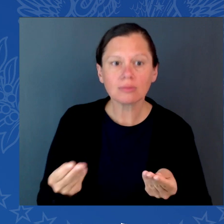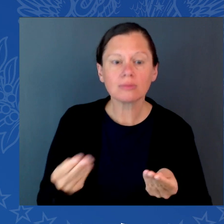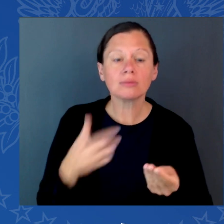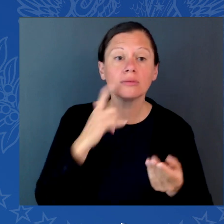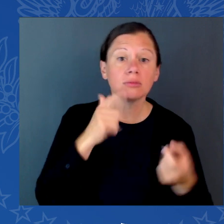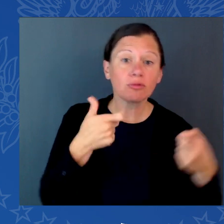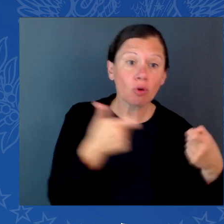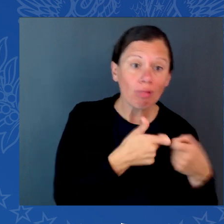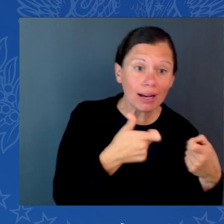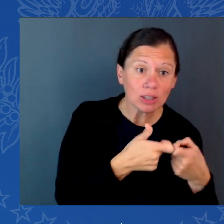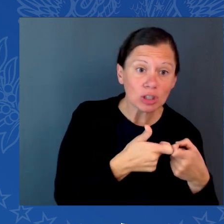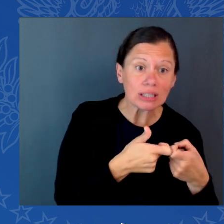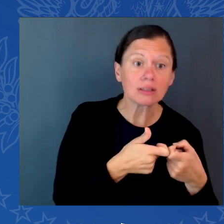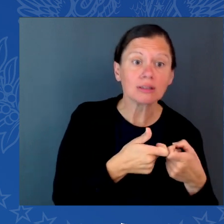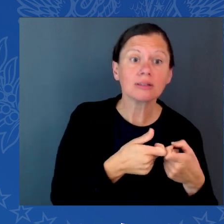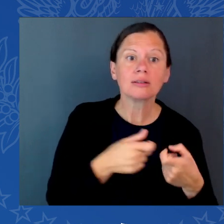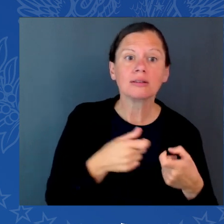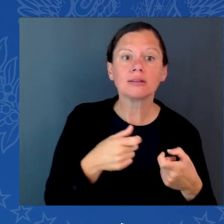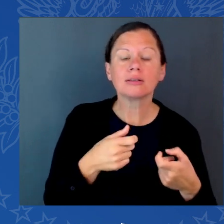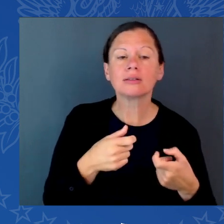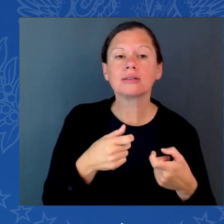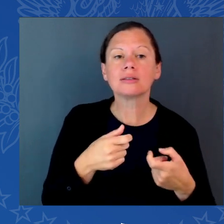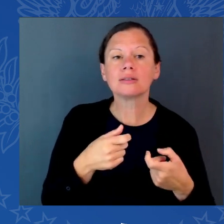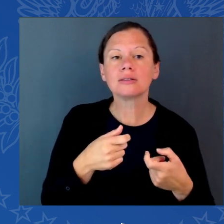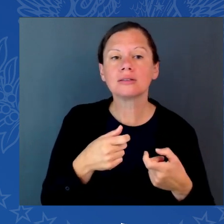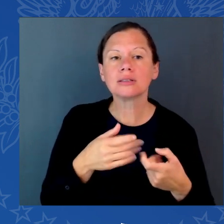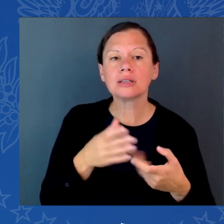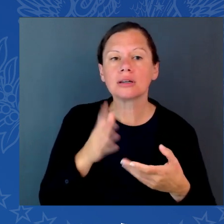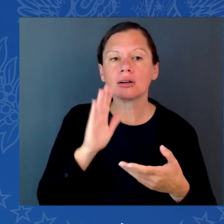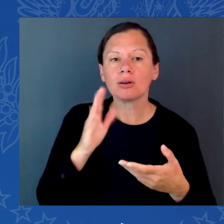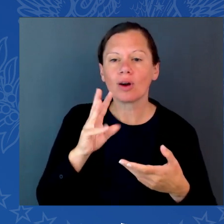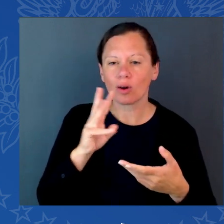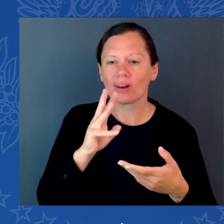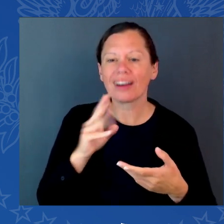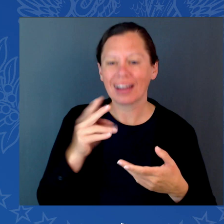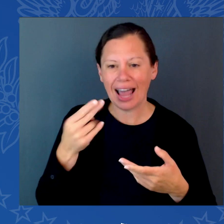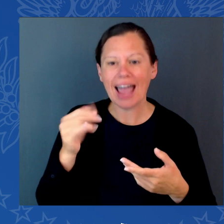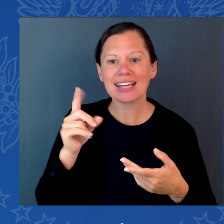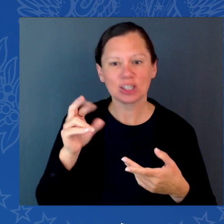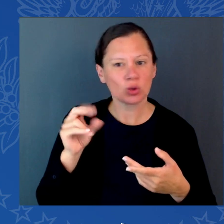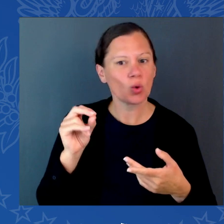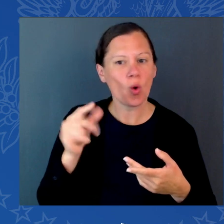the security of energy supplies and establish data cables through a highly reliable, efficient cross-border network.